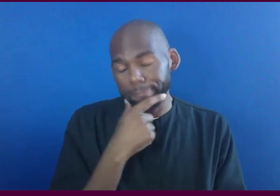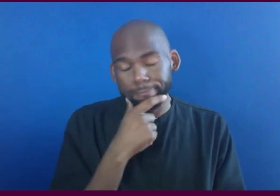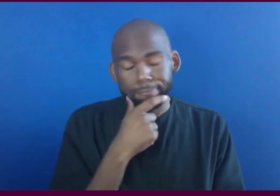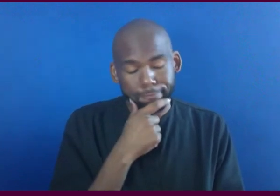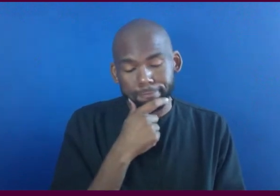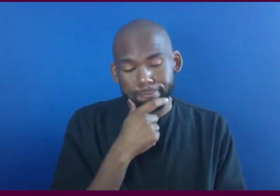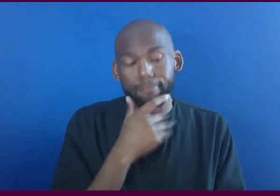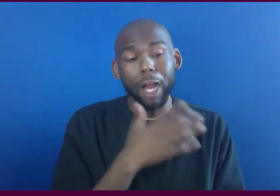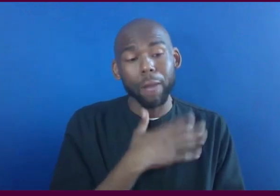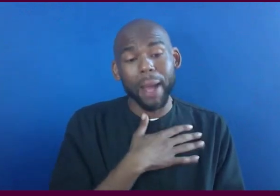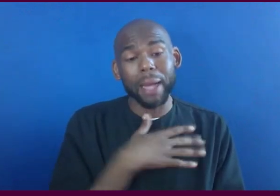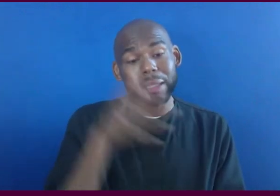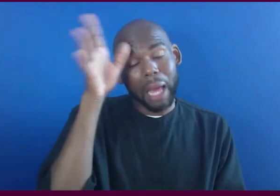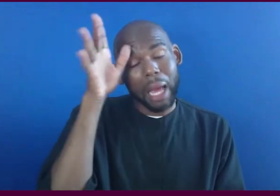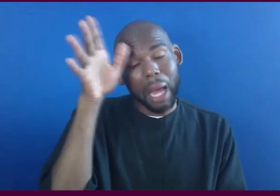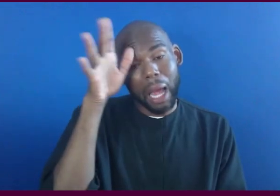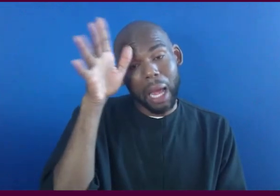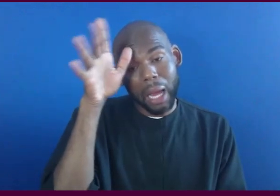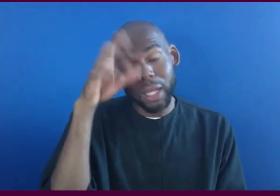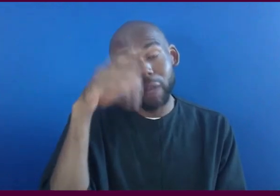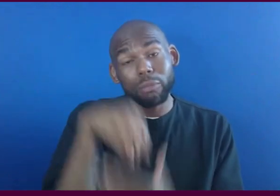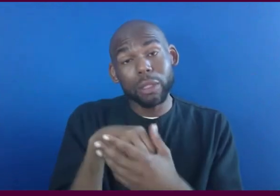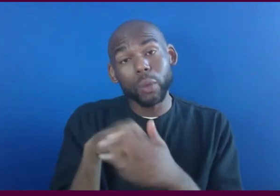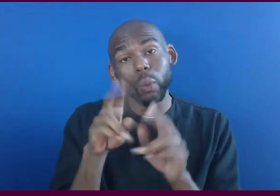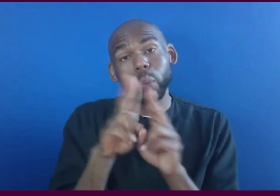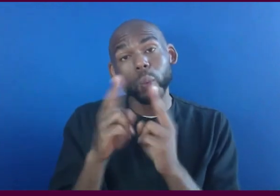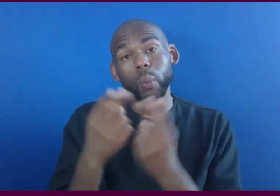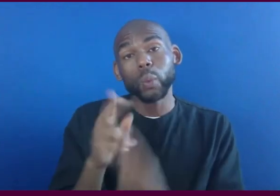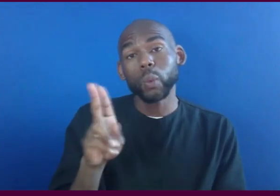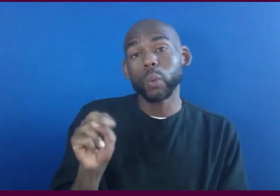And my dad was in a union.